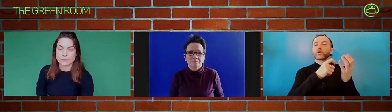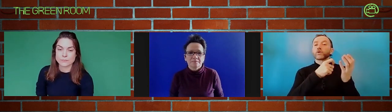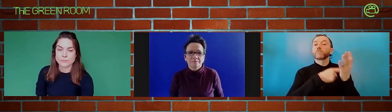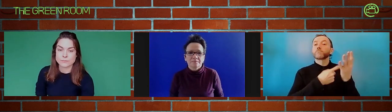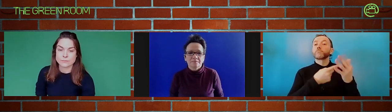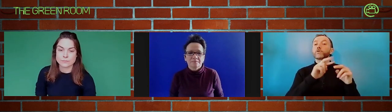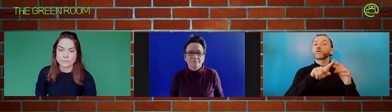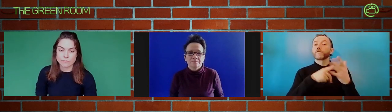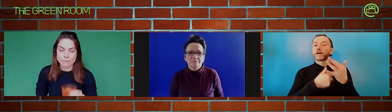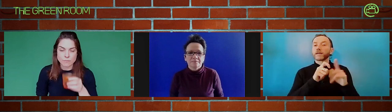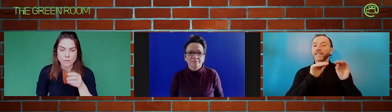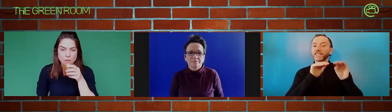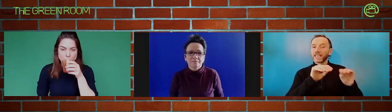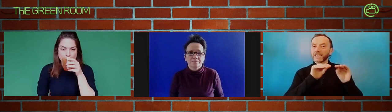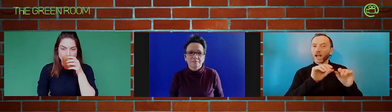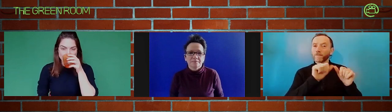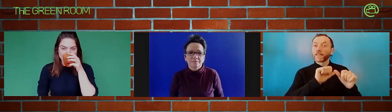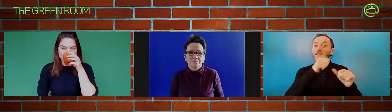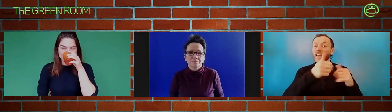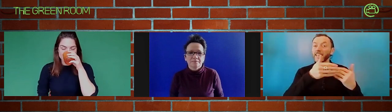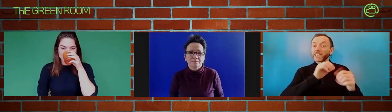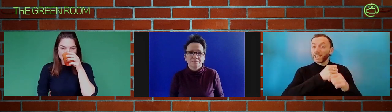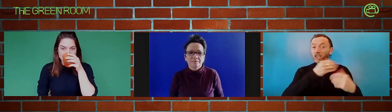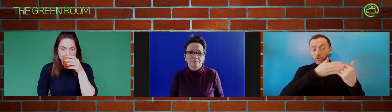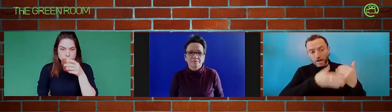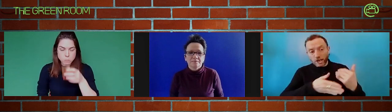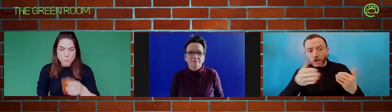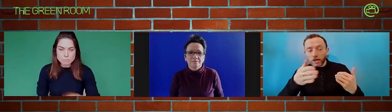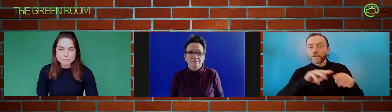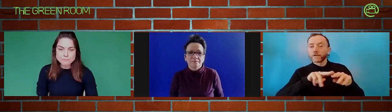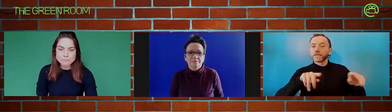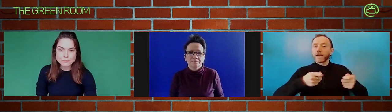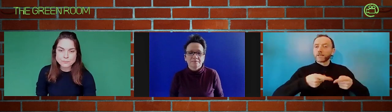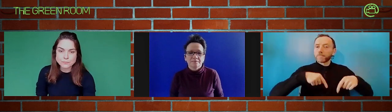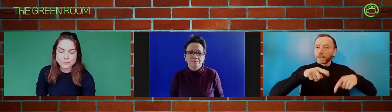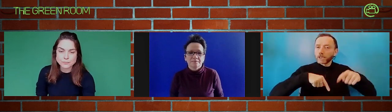technicians. And what's really interesting, I think you're right we